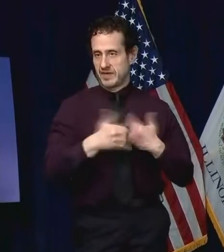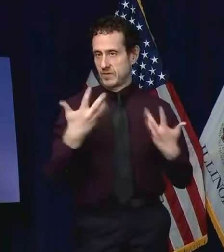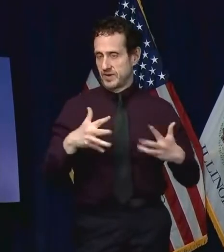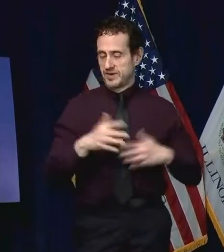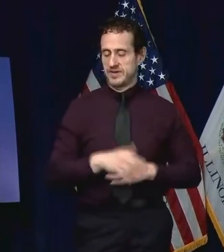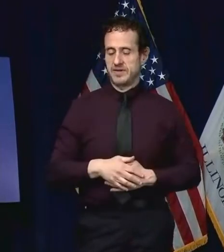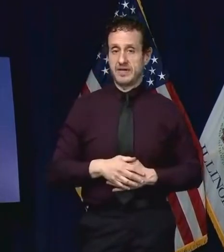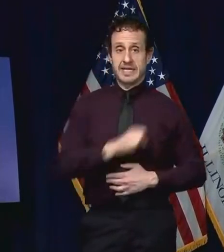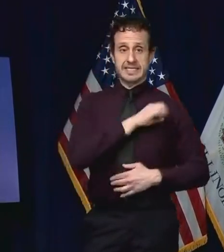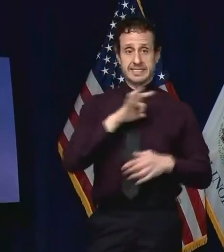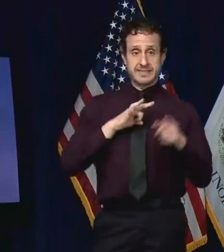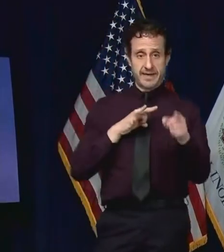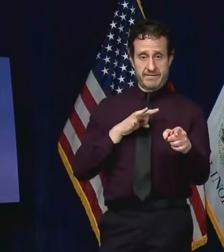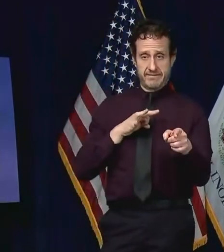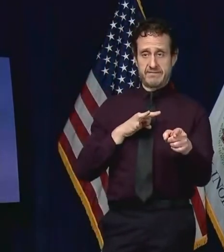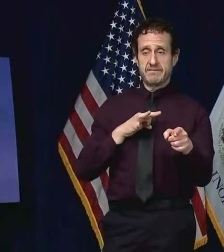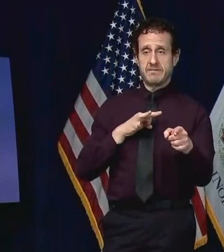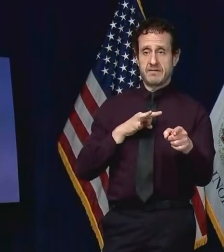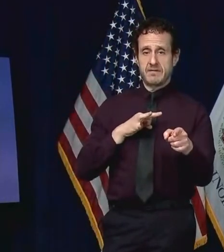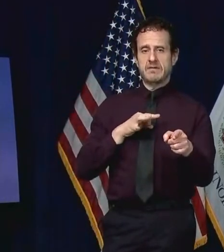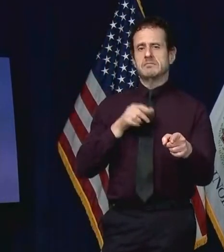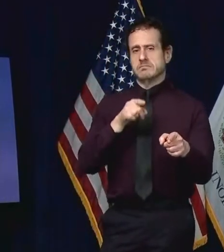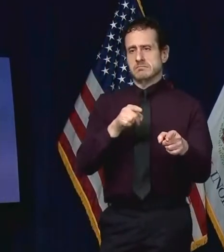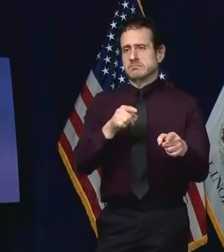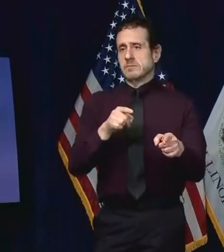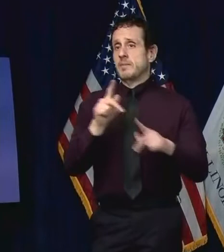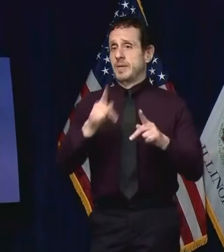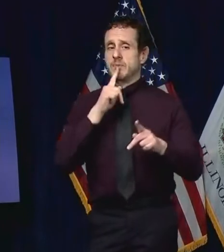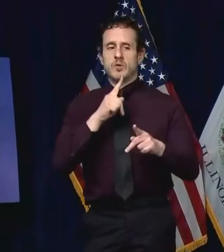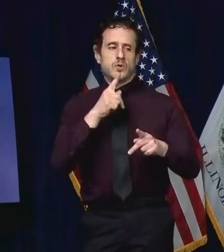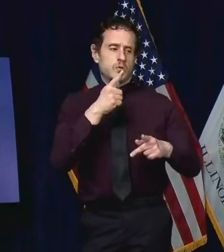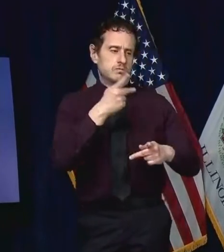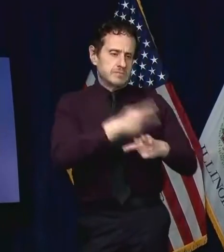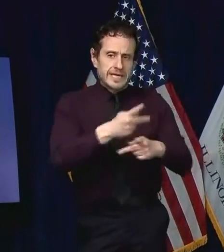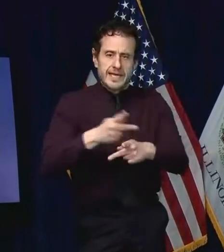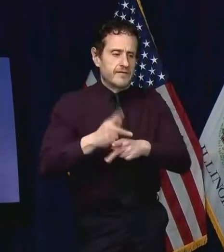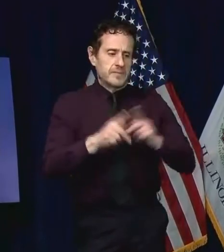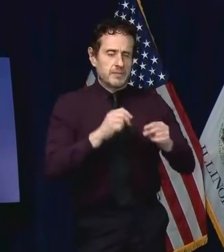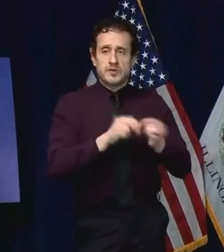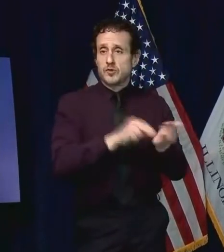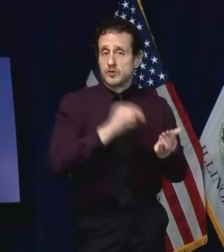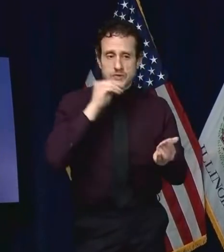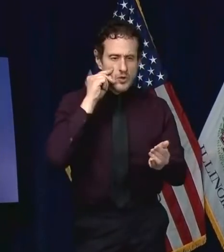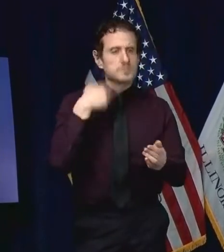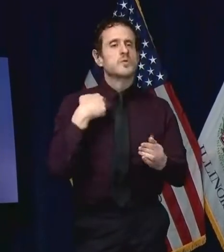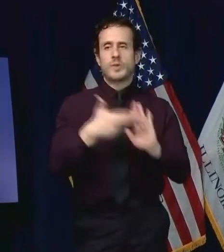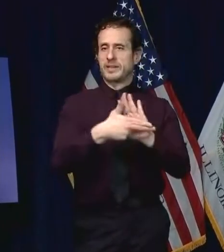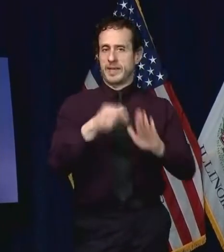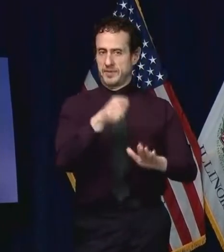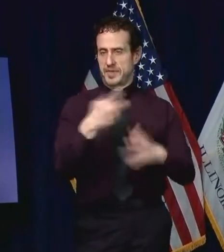for staff covid-19 long-term care facility workers are considered health care workers, which means they've long been